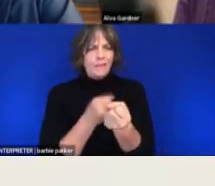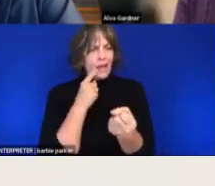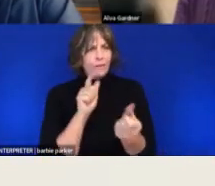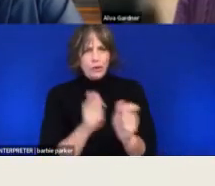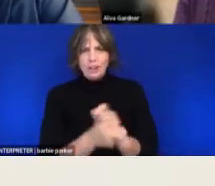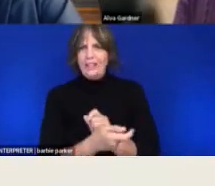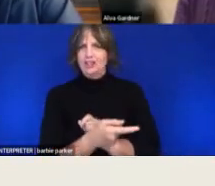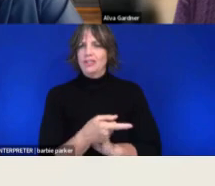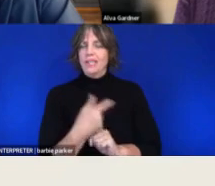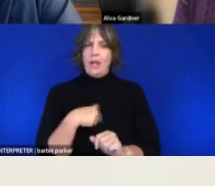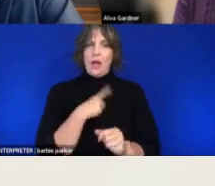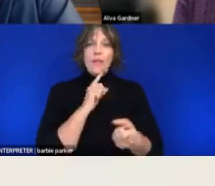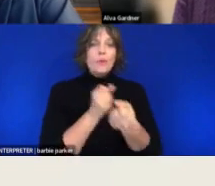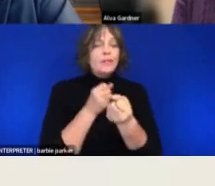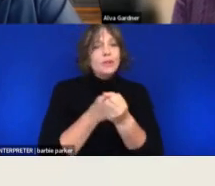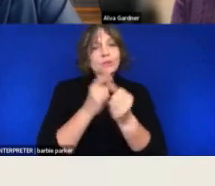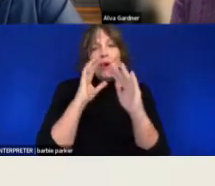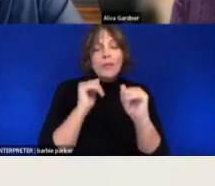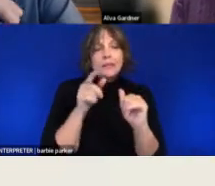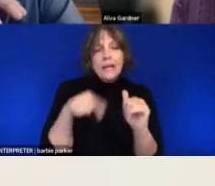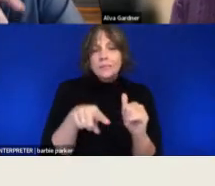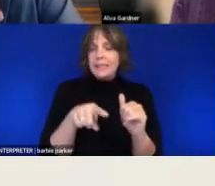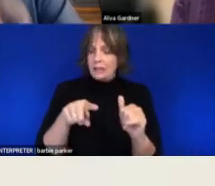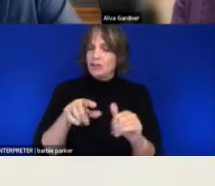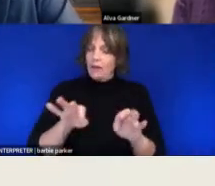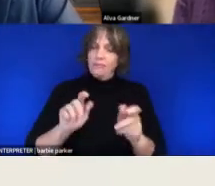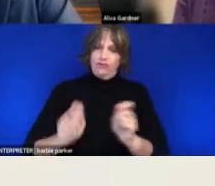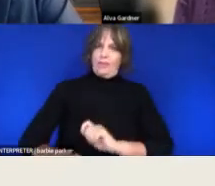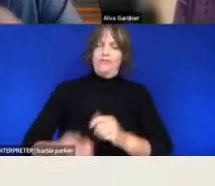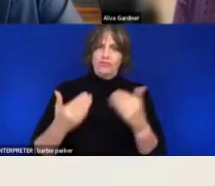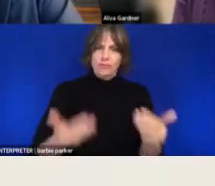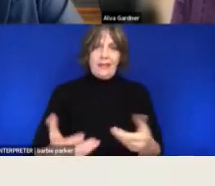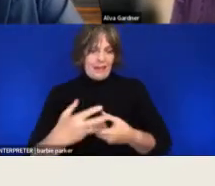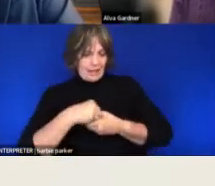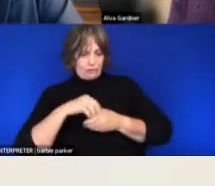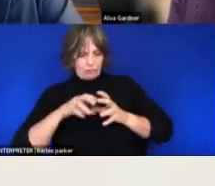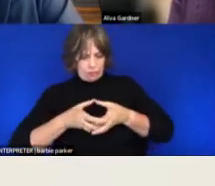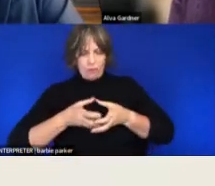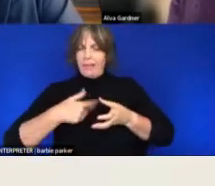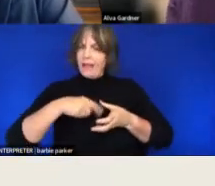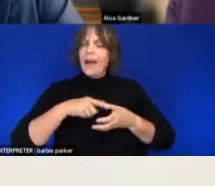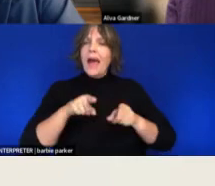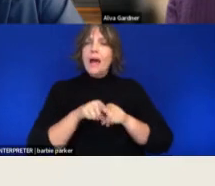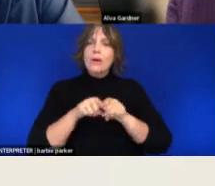going to support the expectations of those change, both internally and then talking with the system that we need to